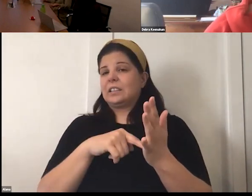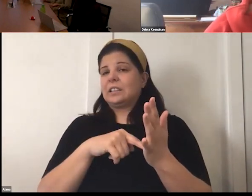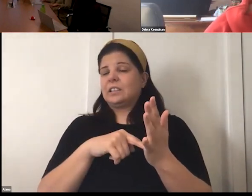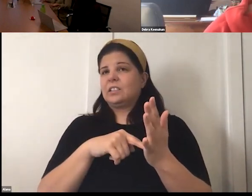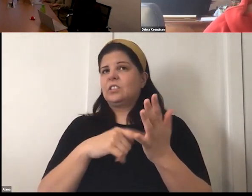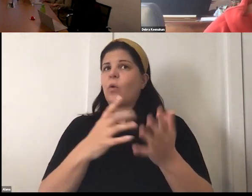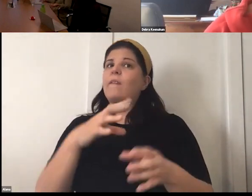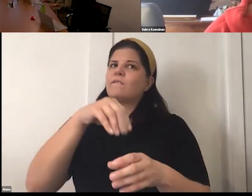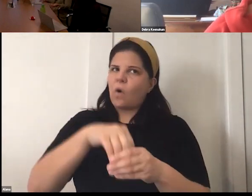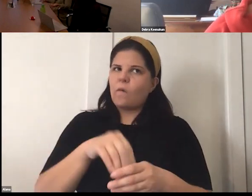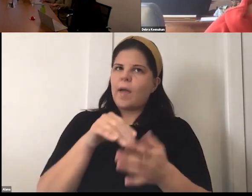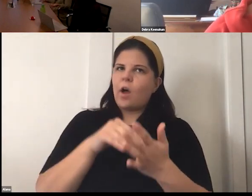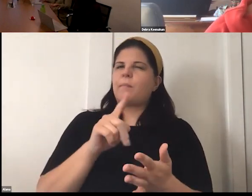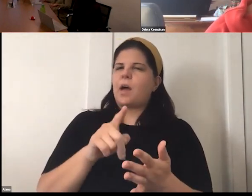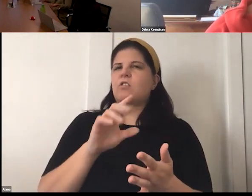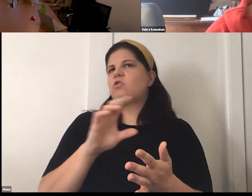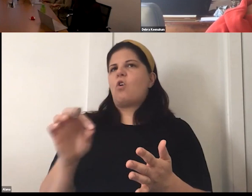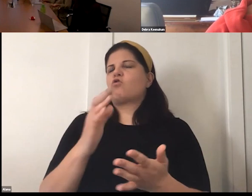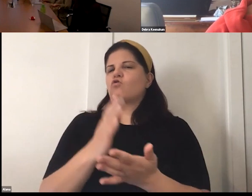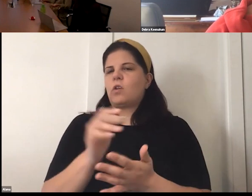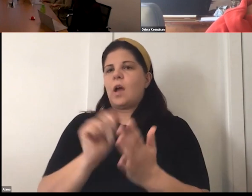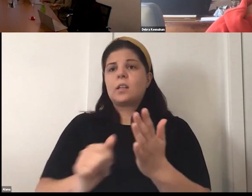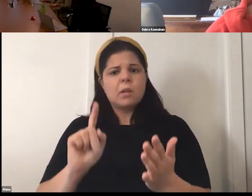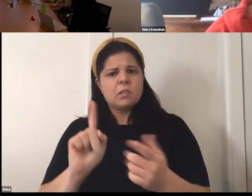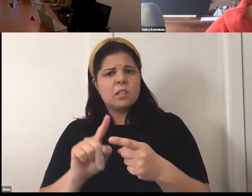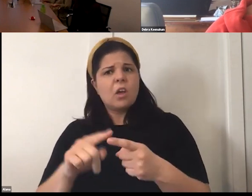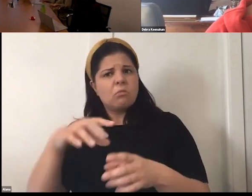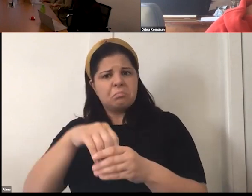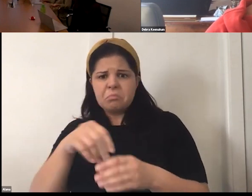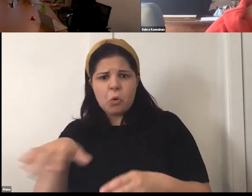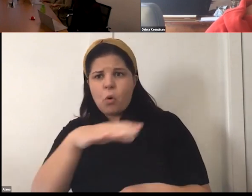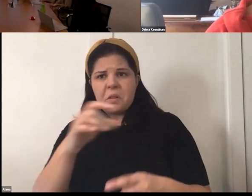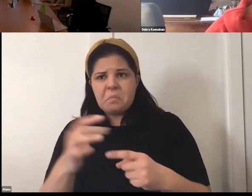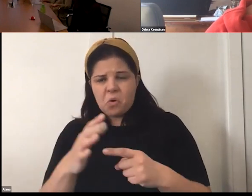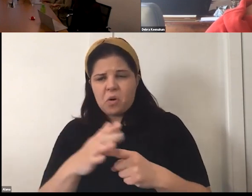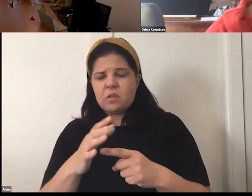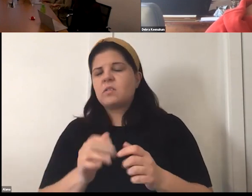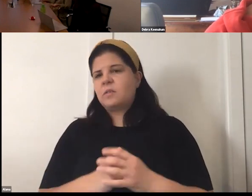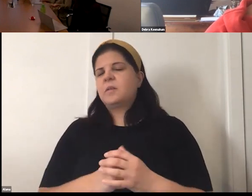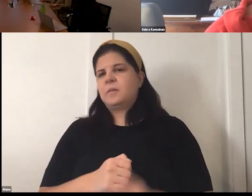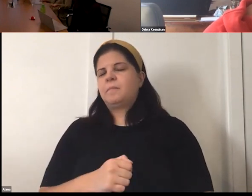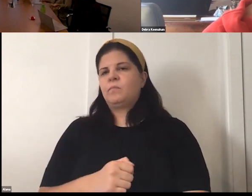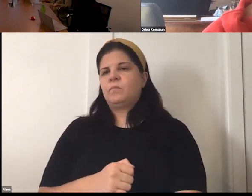And we still consider those roles as important, and that's why we put them alongside artists